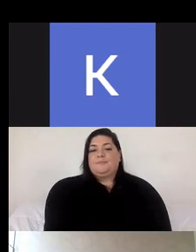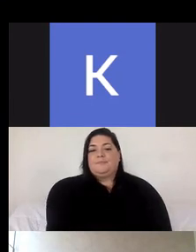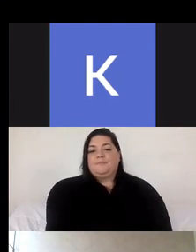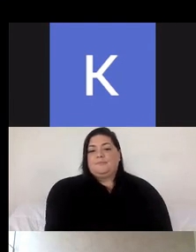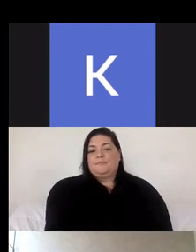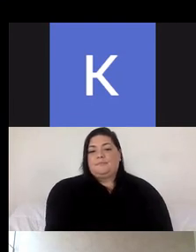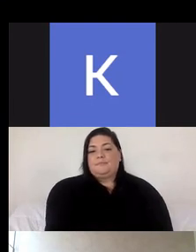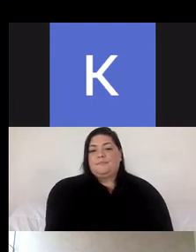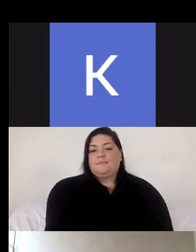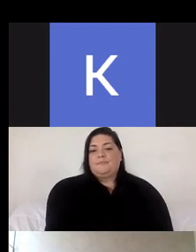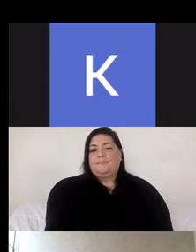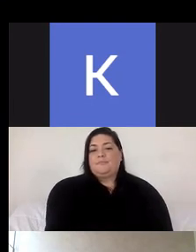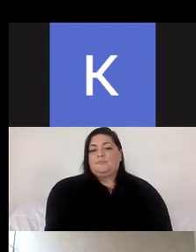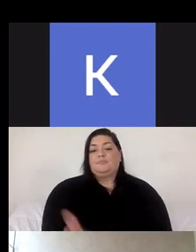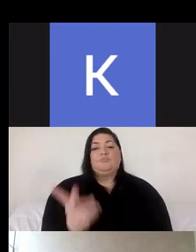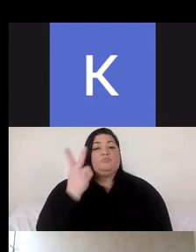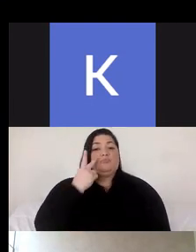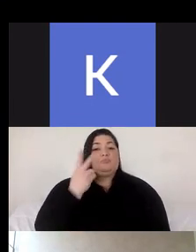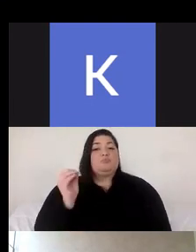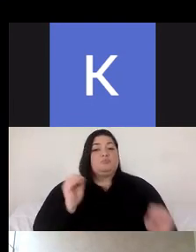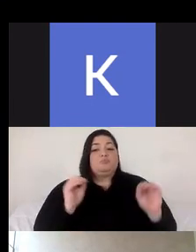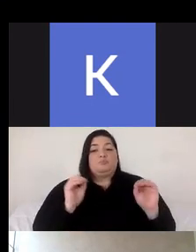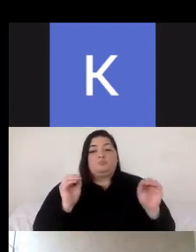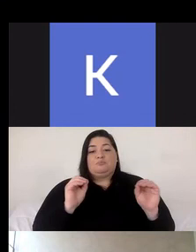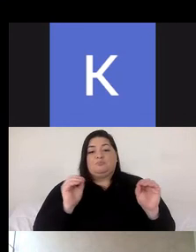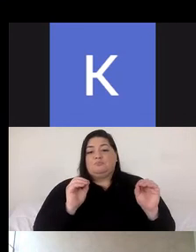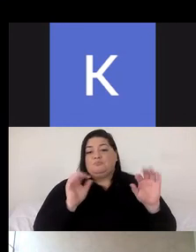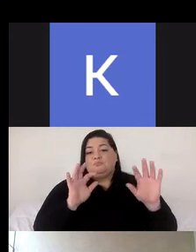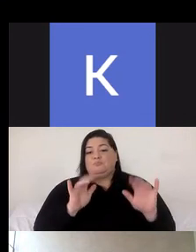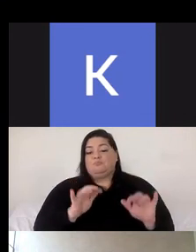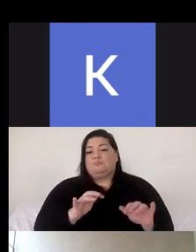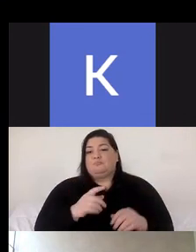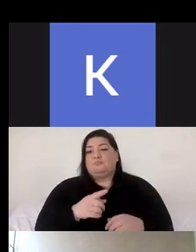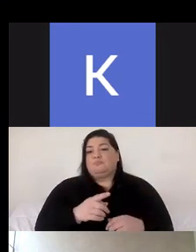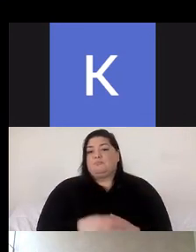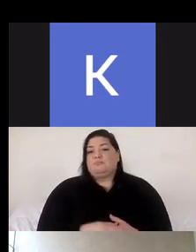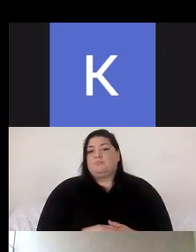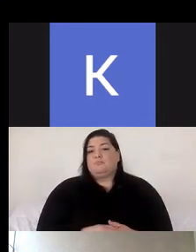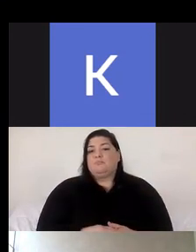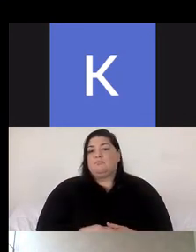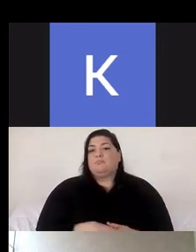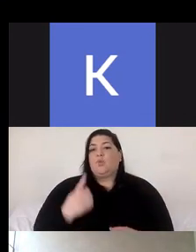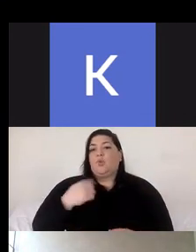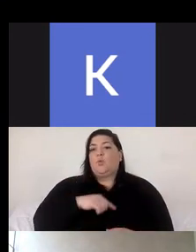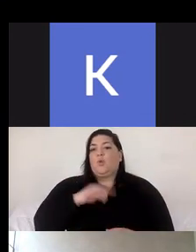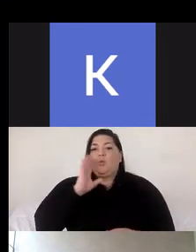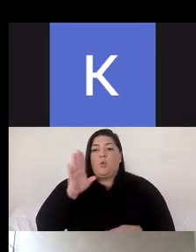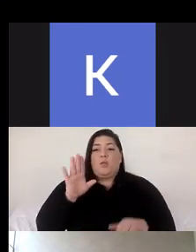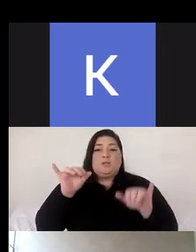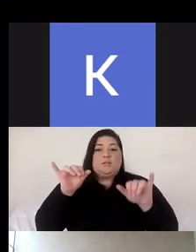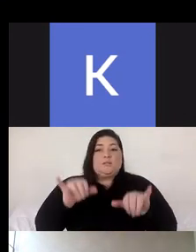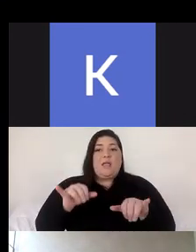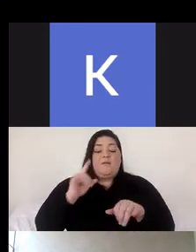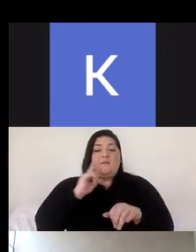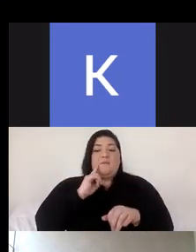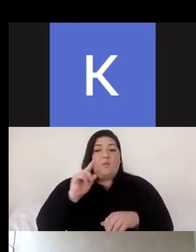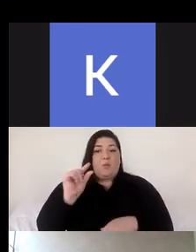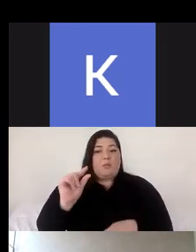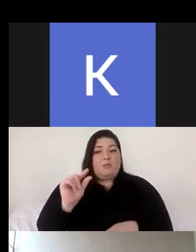Not seeing anything coming in immediately. But we will stay on for a little while.